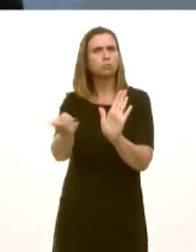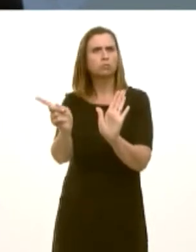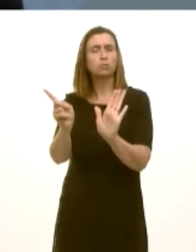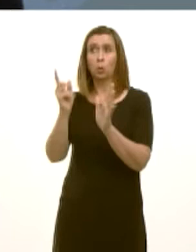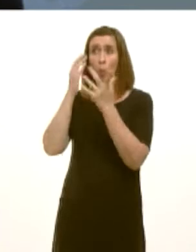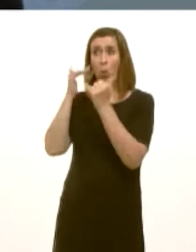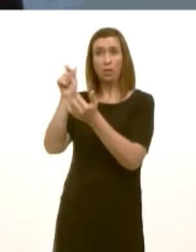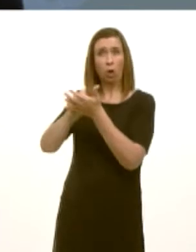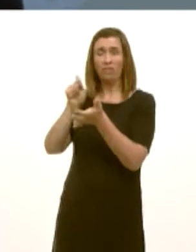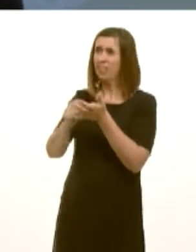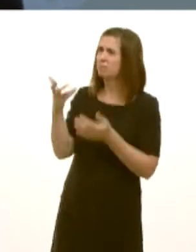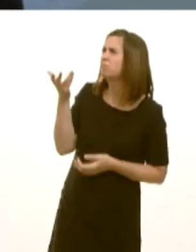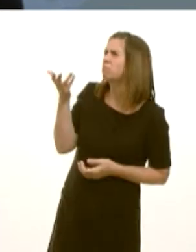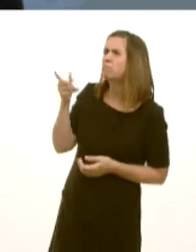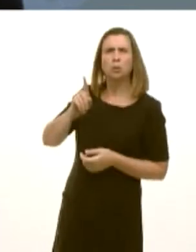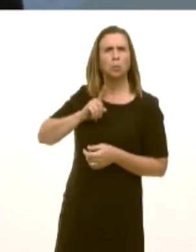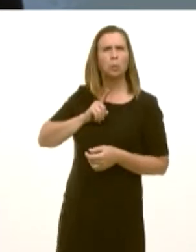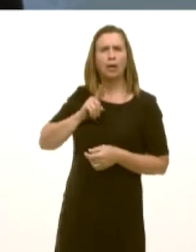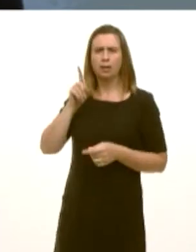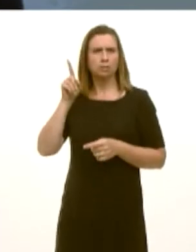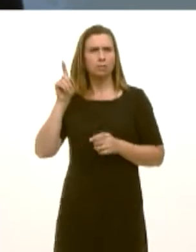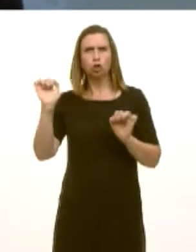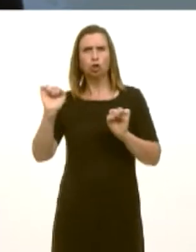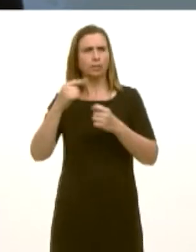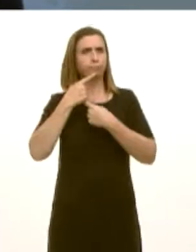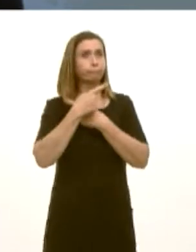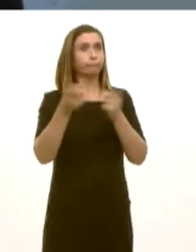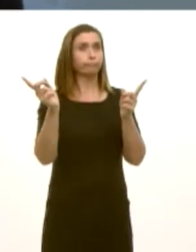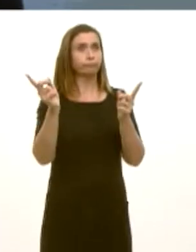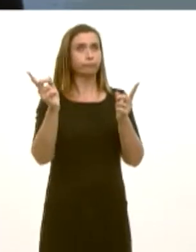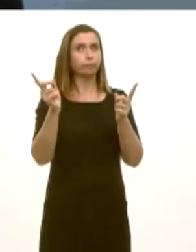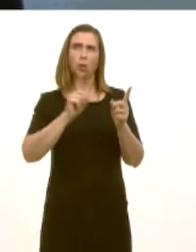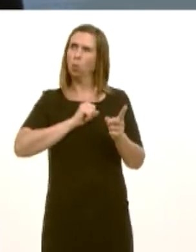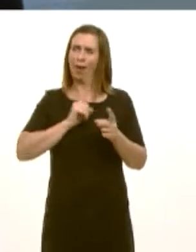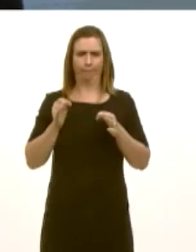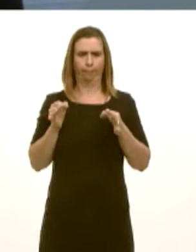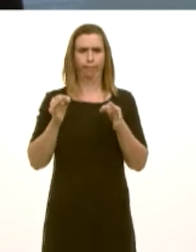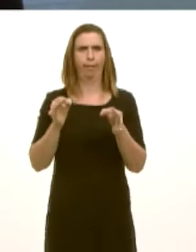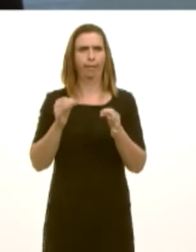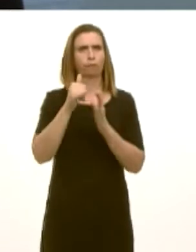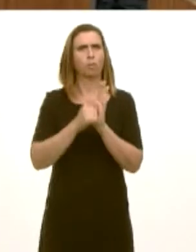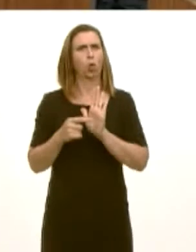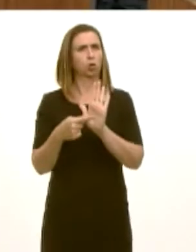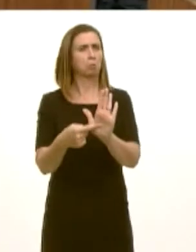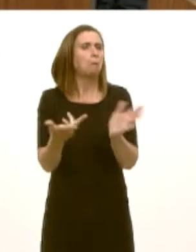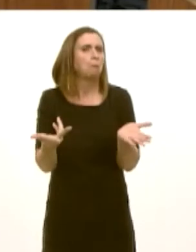office in making their observations known, which could have led to a delay in this report coming forward? Carwyn Jones: No.